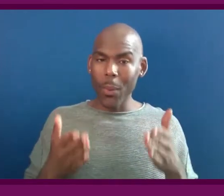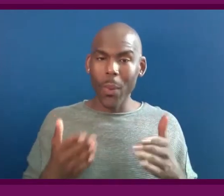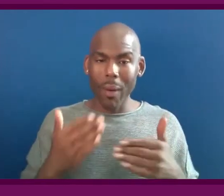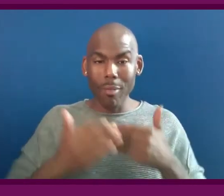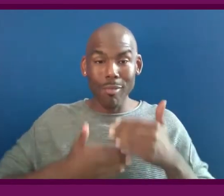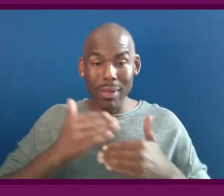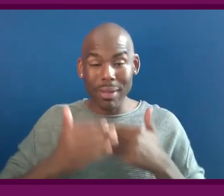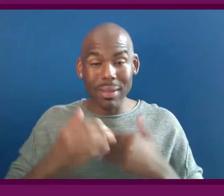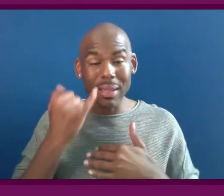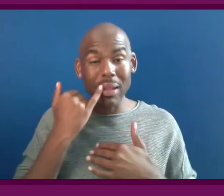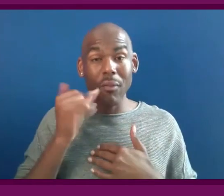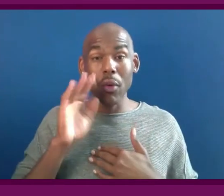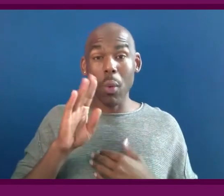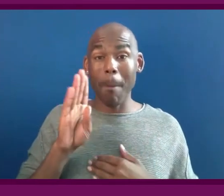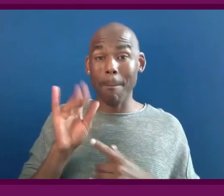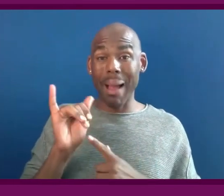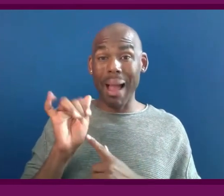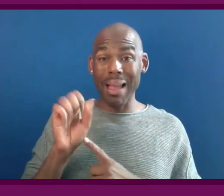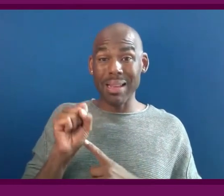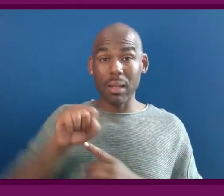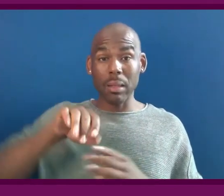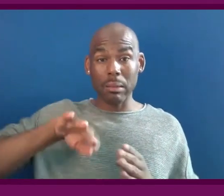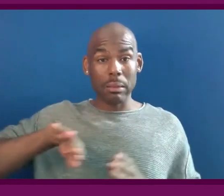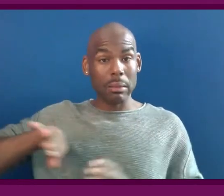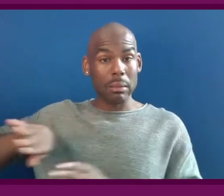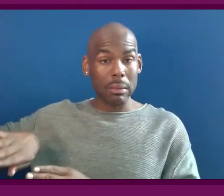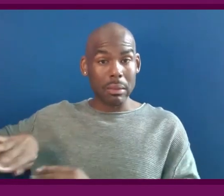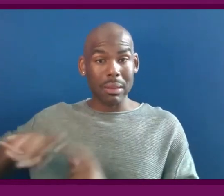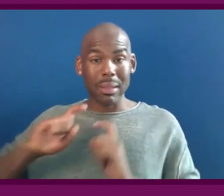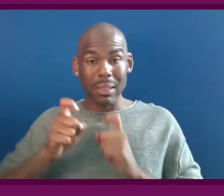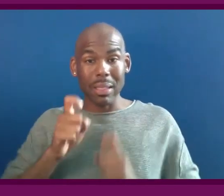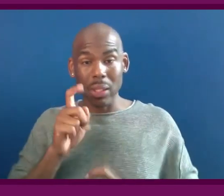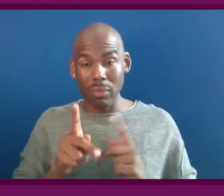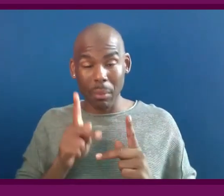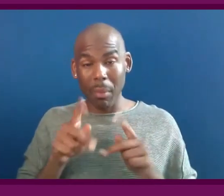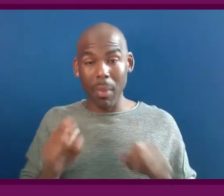If you put your bias aside and give people the opportunity.